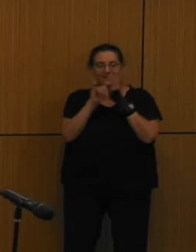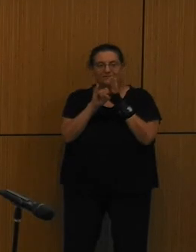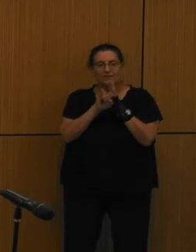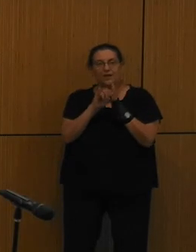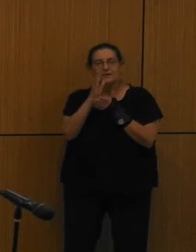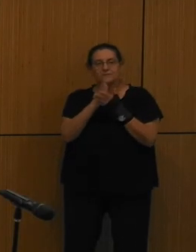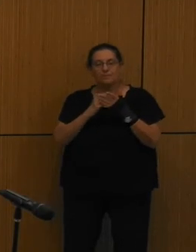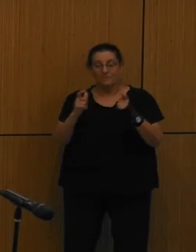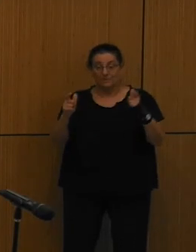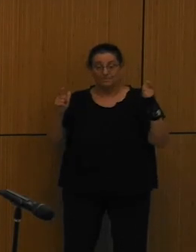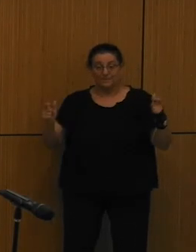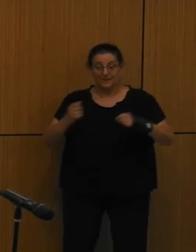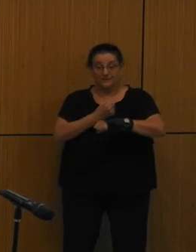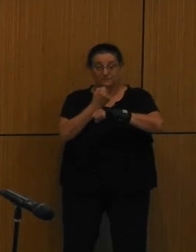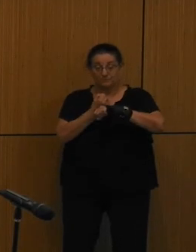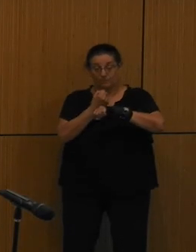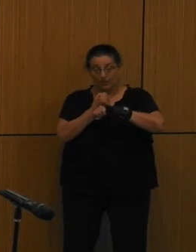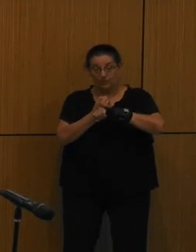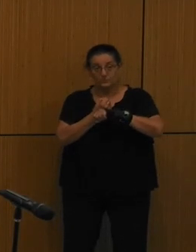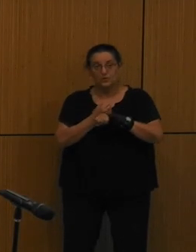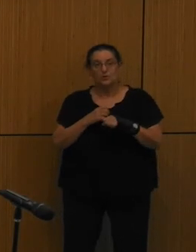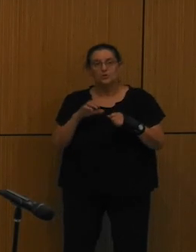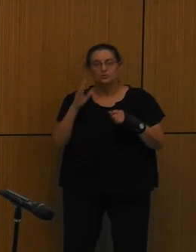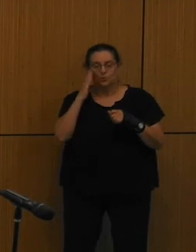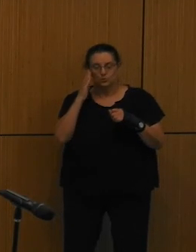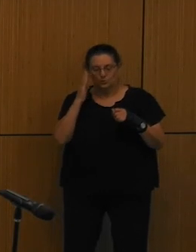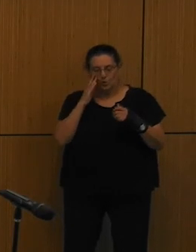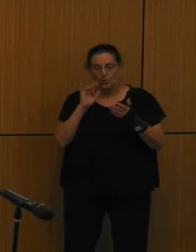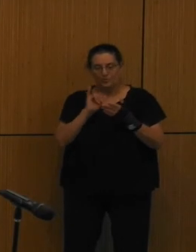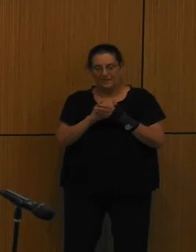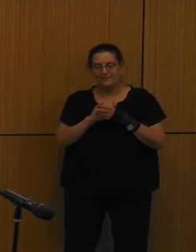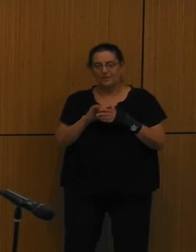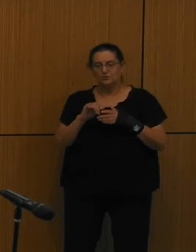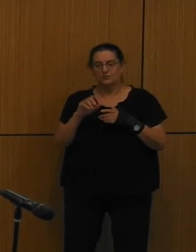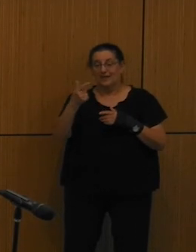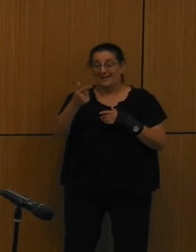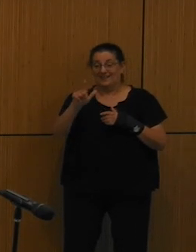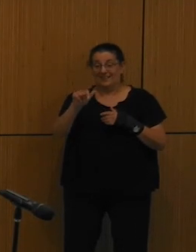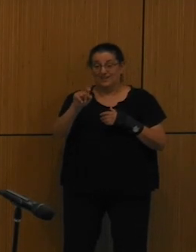So the the Brooklyn Children's Museum sits on top of the glacial moraine in Brooklyn.